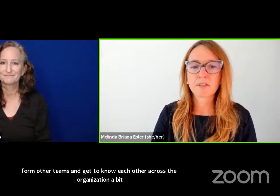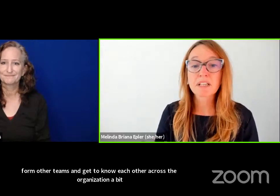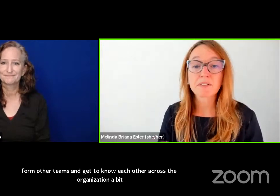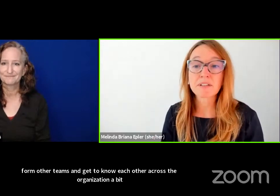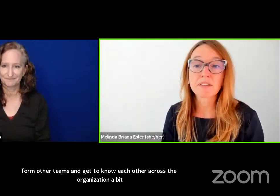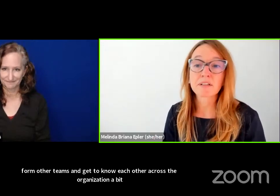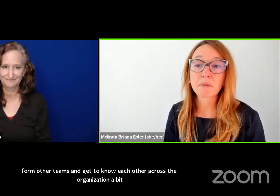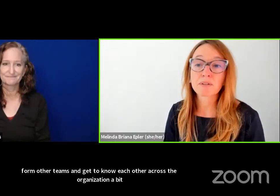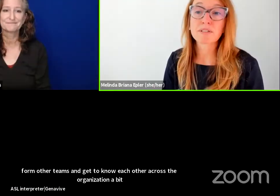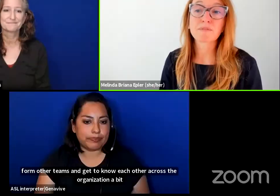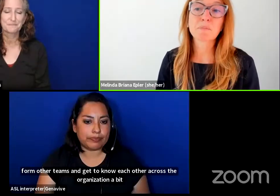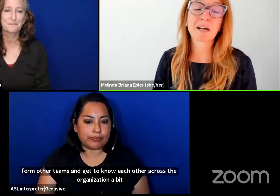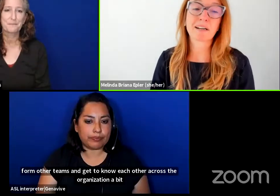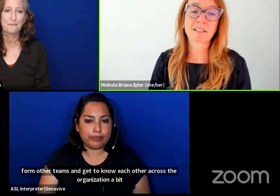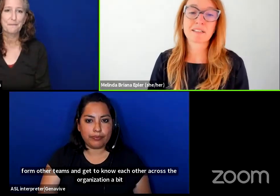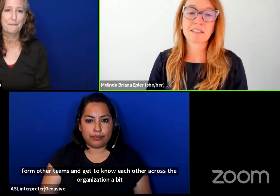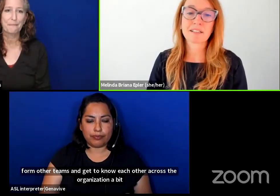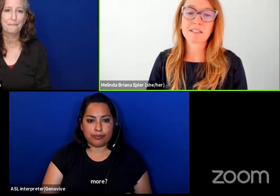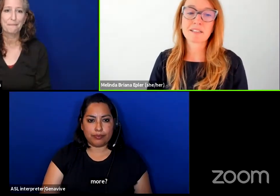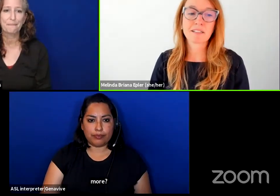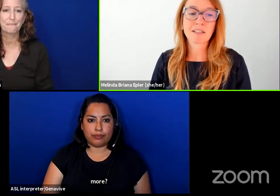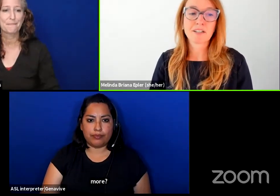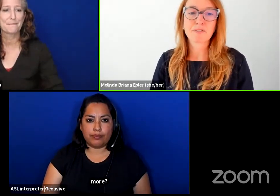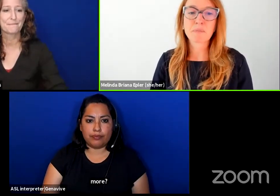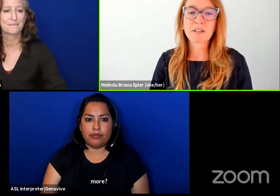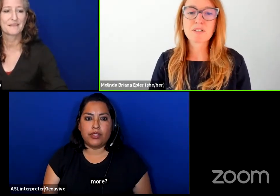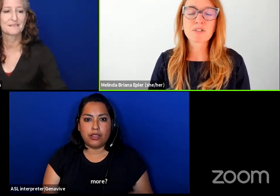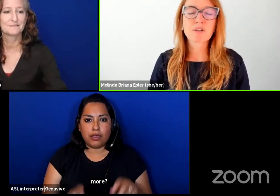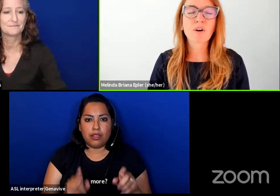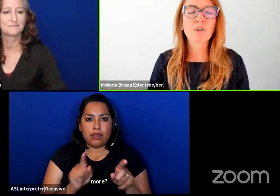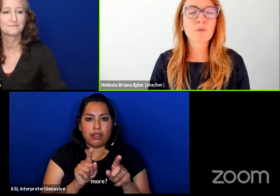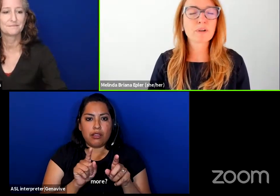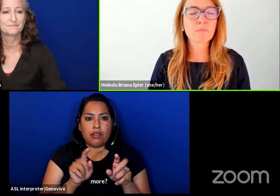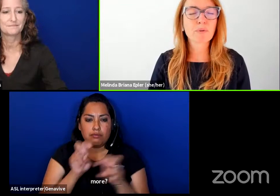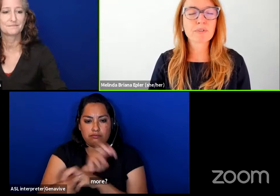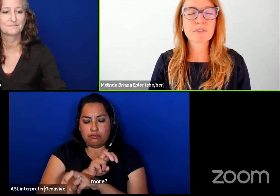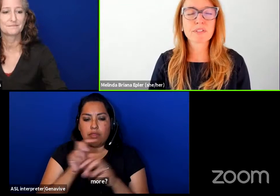Something else to think about is feedback. Feedback is so important